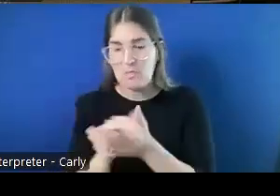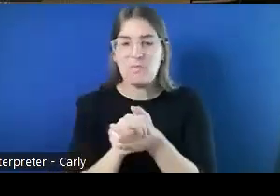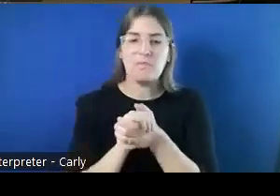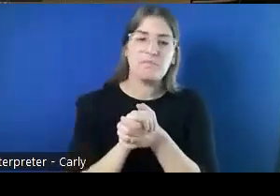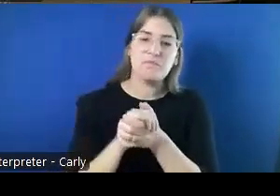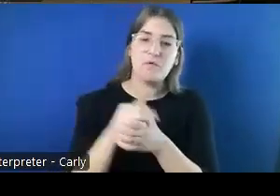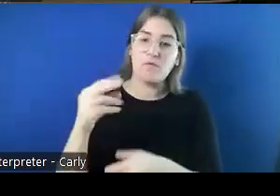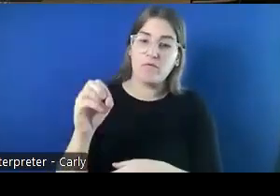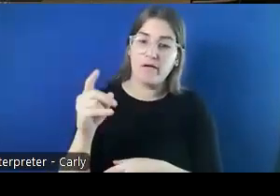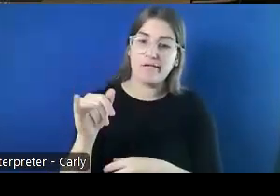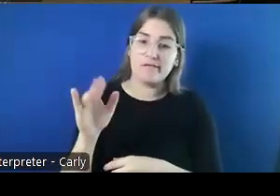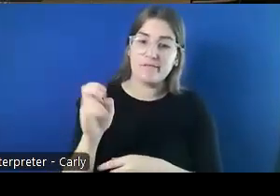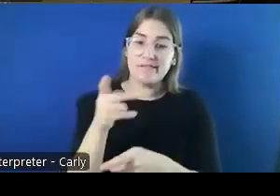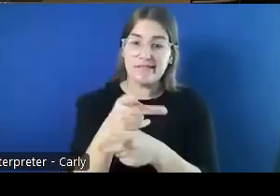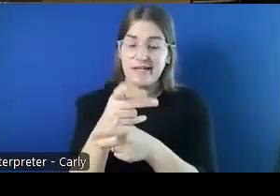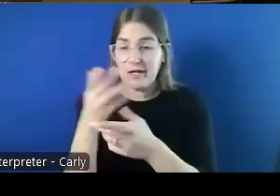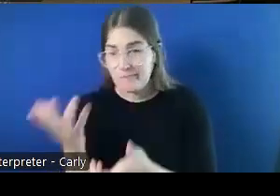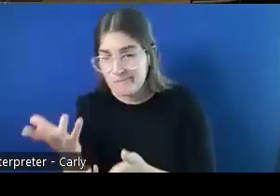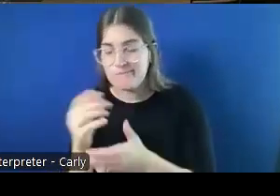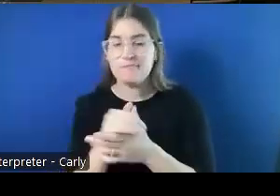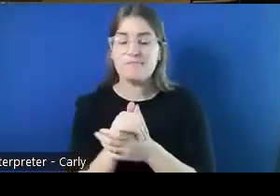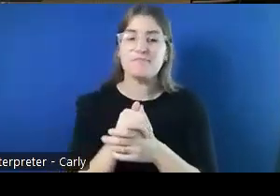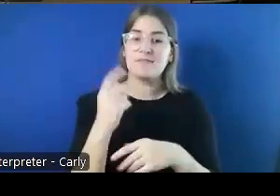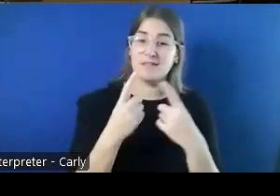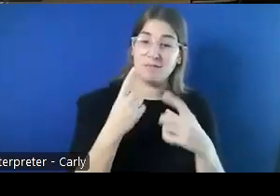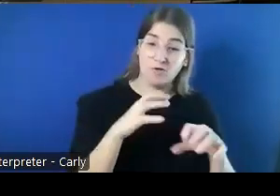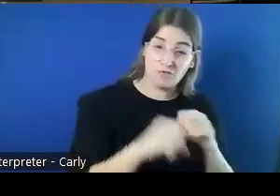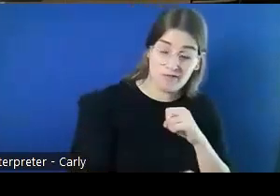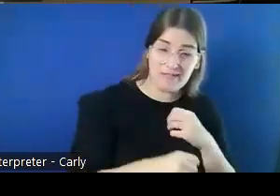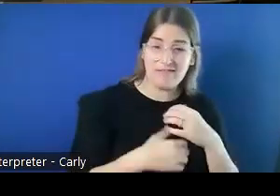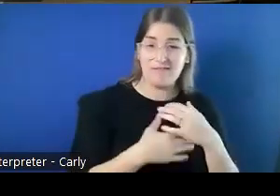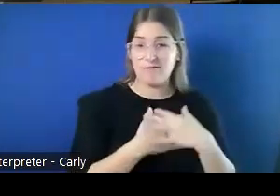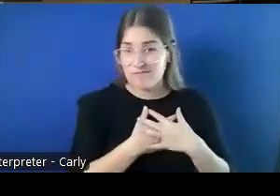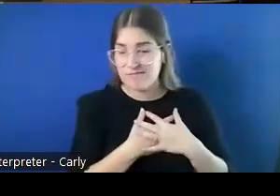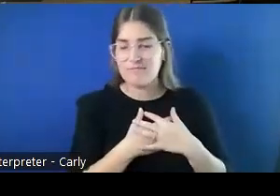grief or bereavement specific to the caregiver or even thinking Beyond Death you know following up